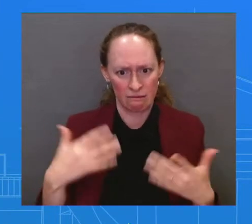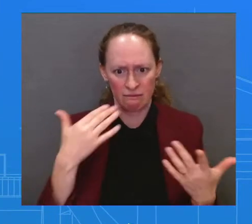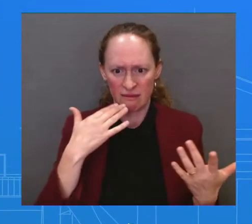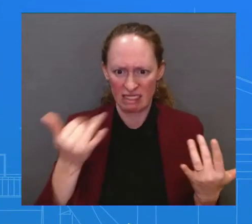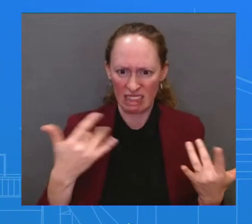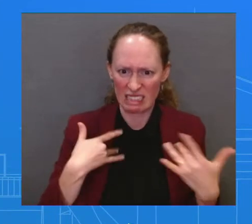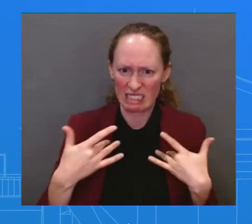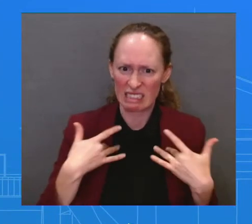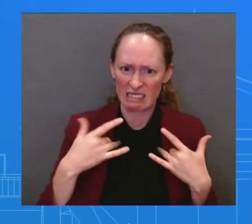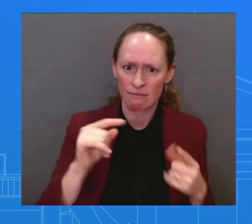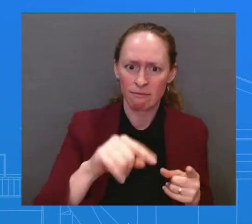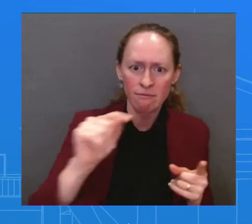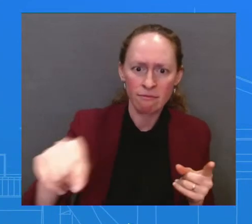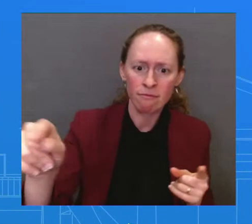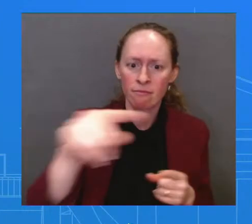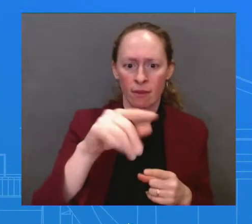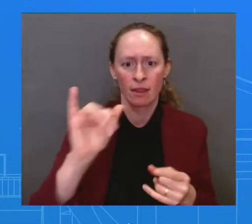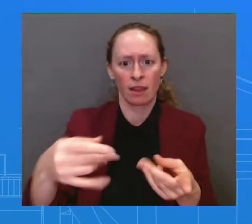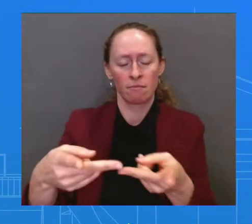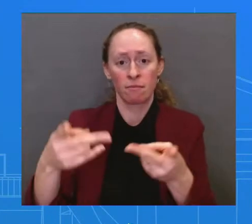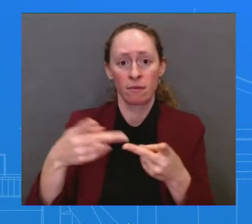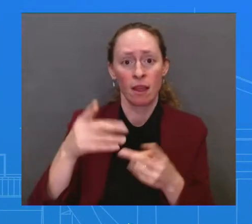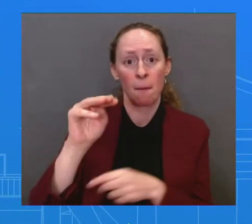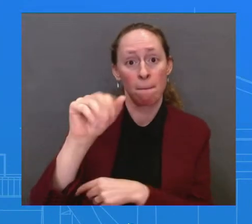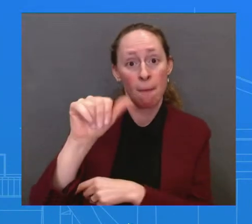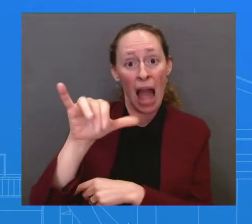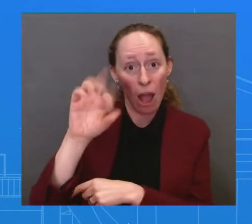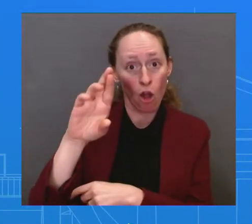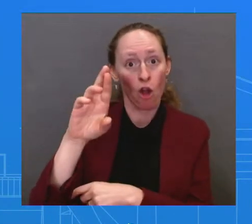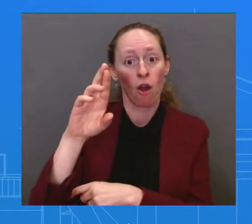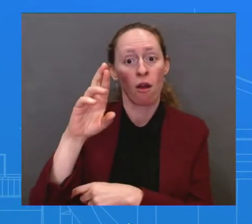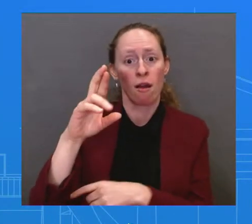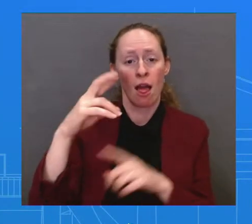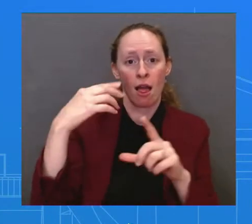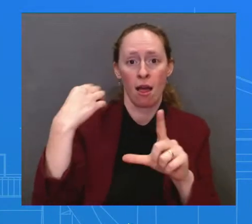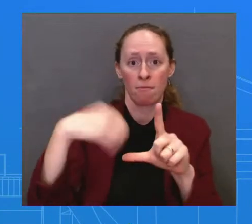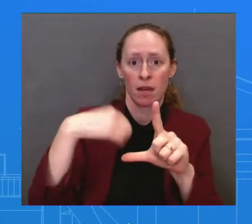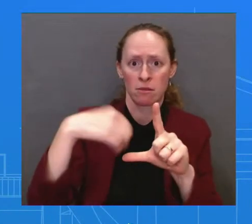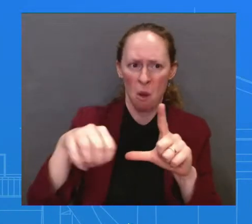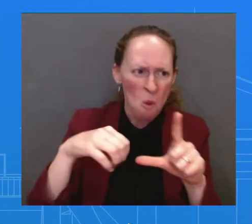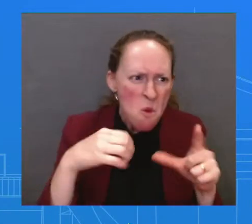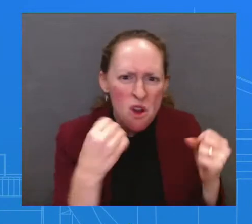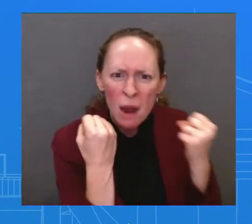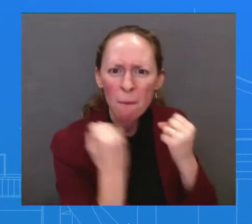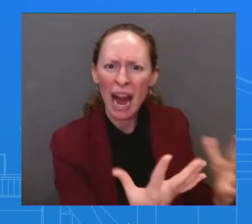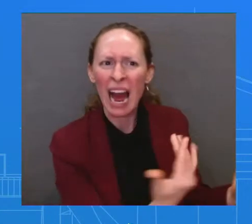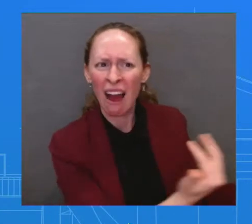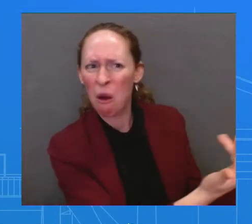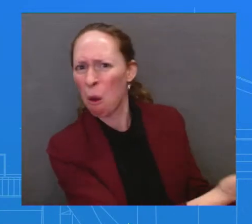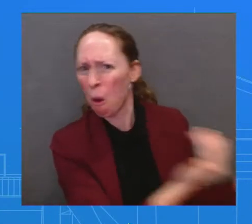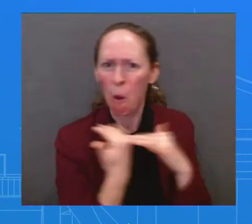crossed probably yesterday or in the last two days maybe a lot more. What -- I mean, you've already talked a little bit, but what --